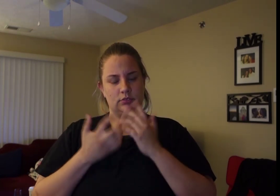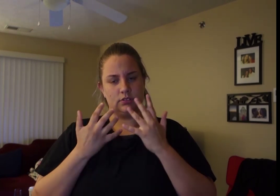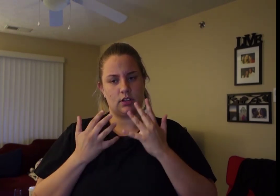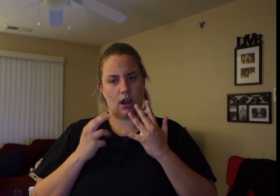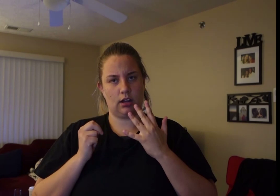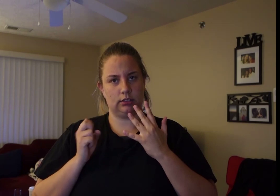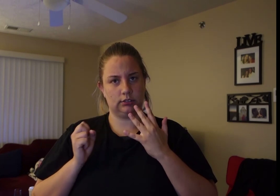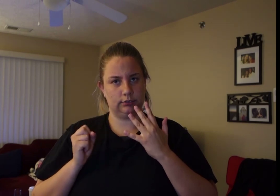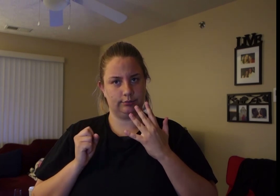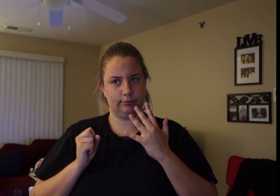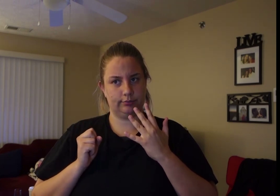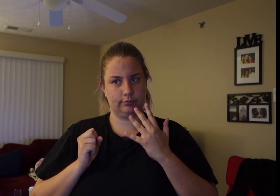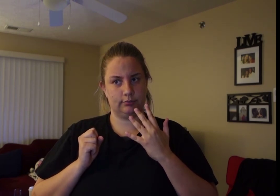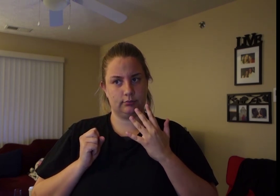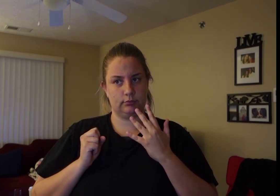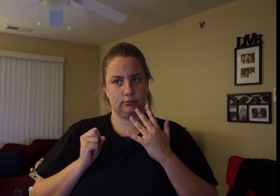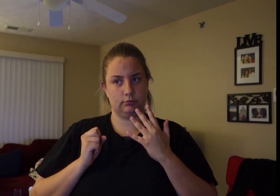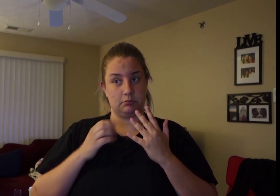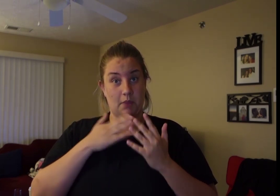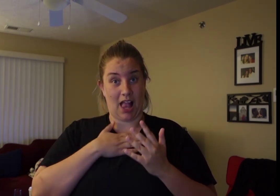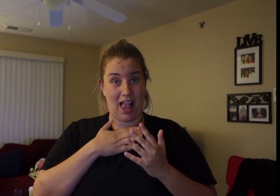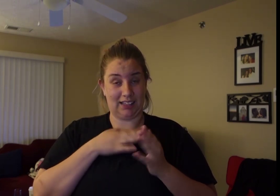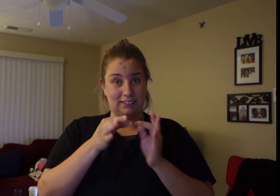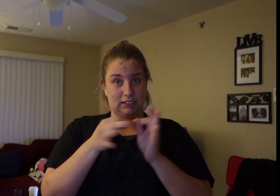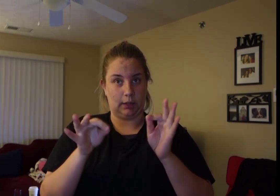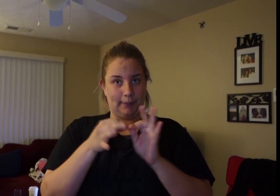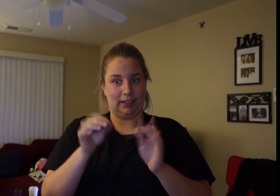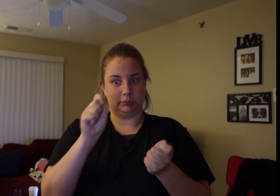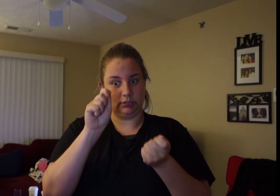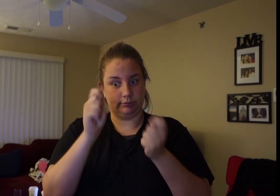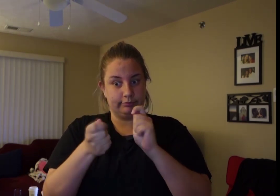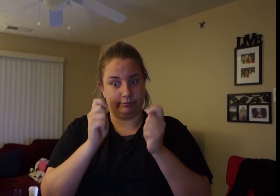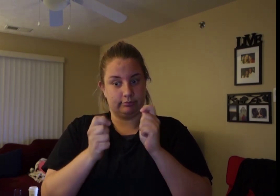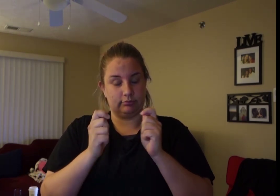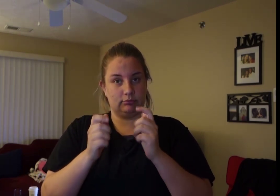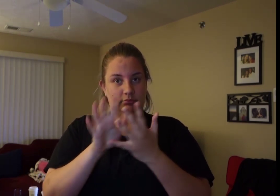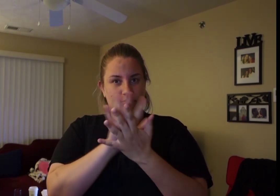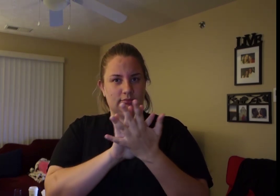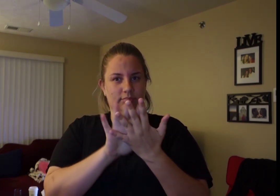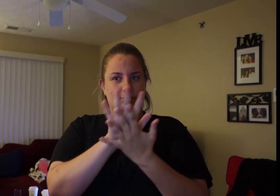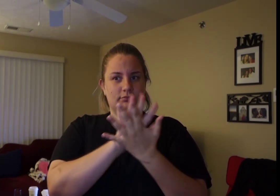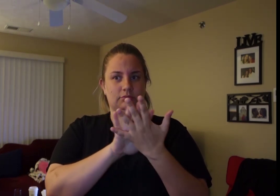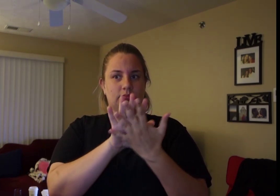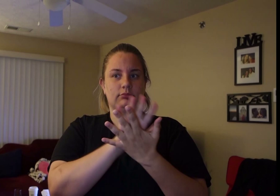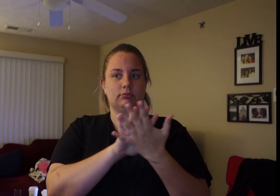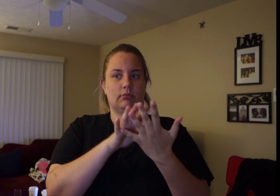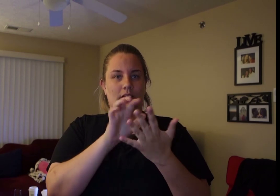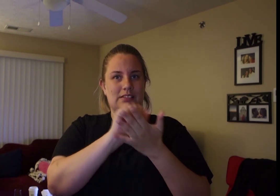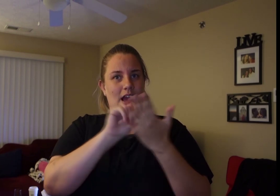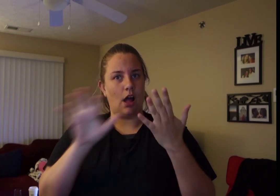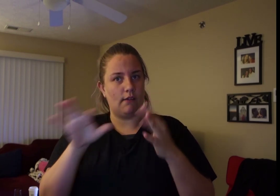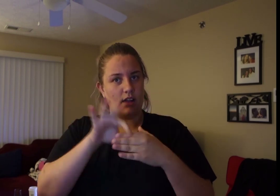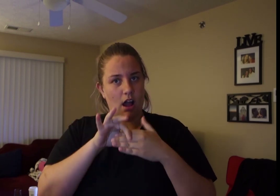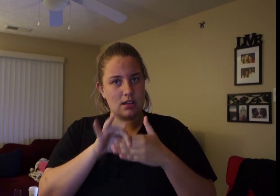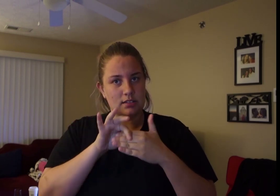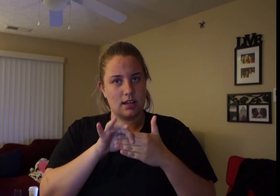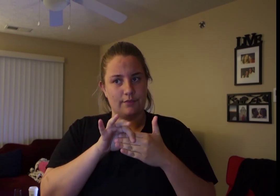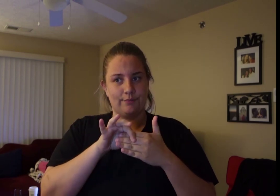which eventually quieted down to profound sadness. My statements have been slimmed down to distortion and taken out of context.